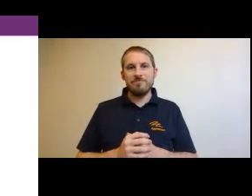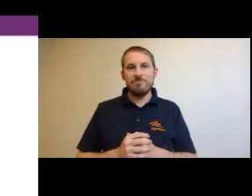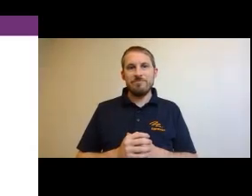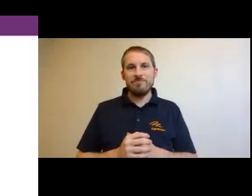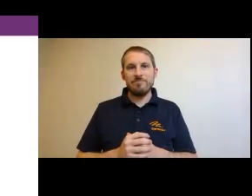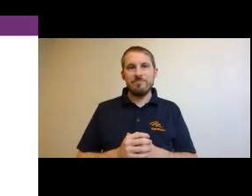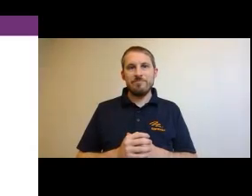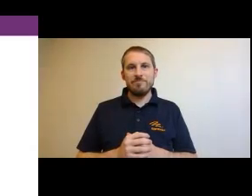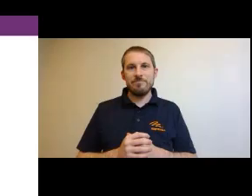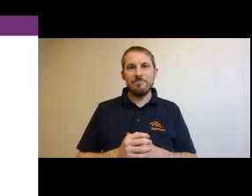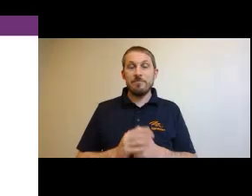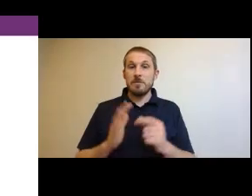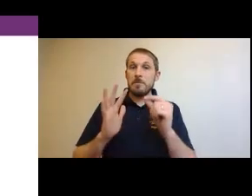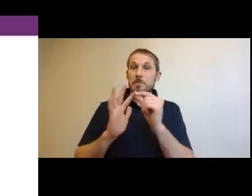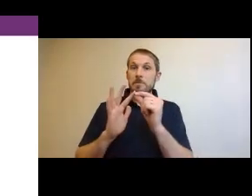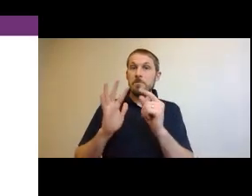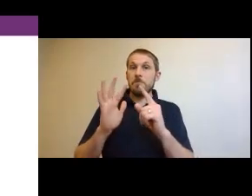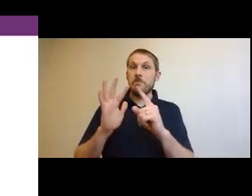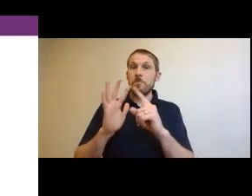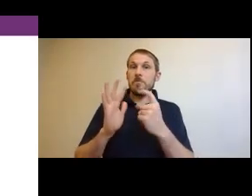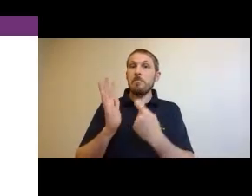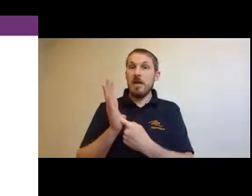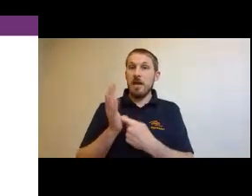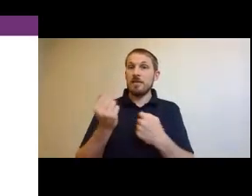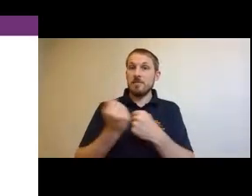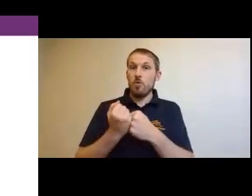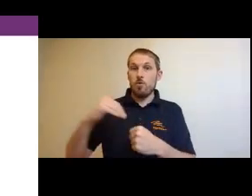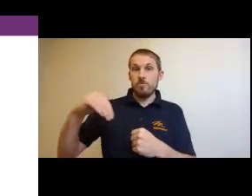And peer support can be really powerful because it gives